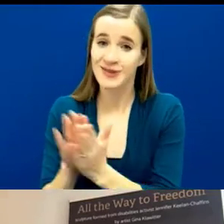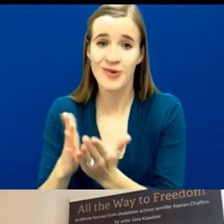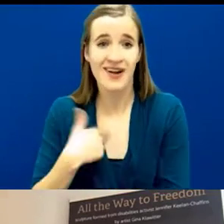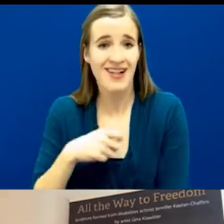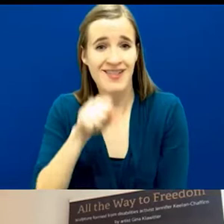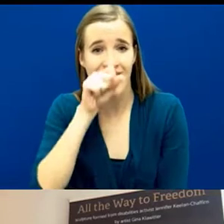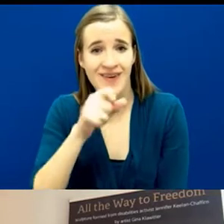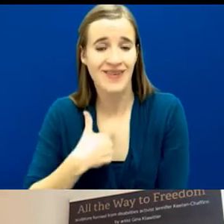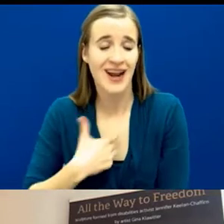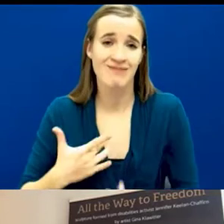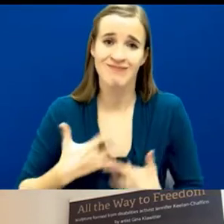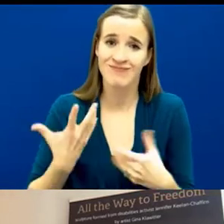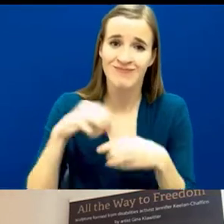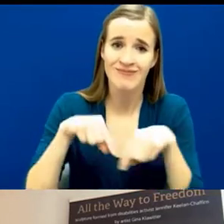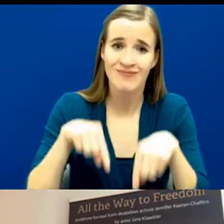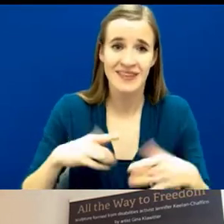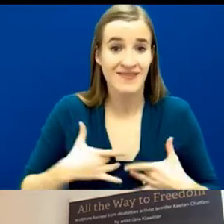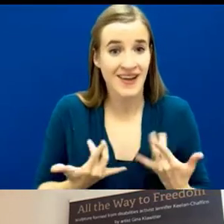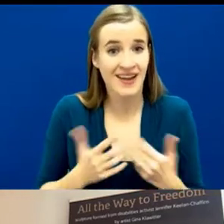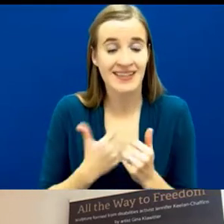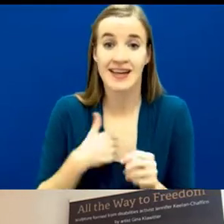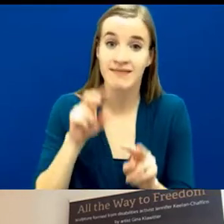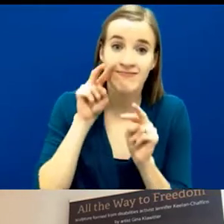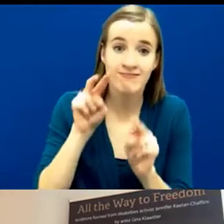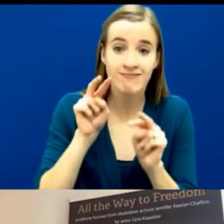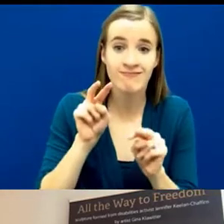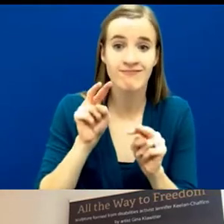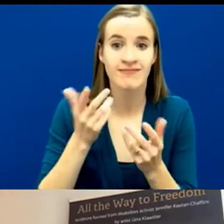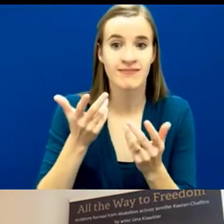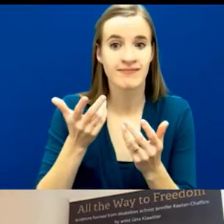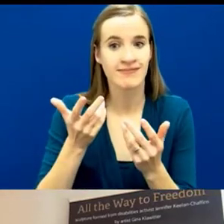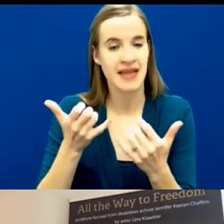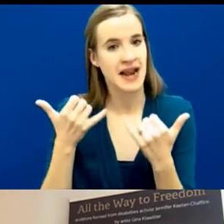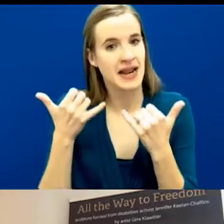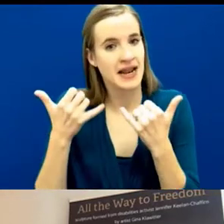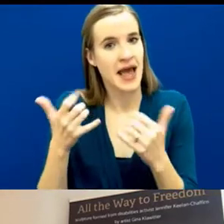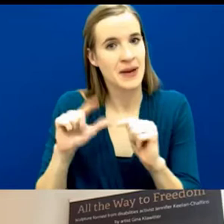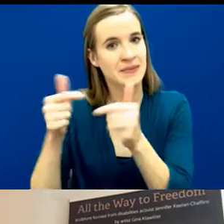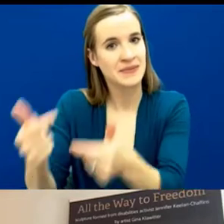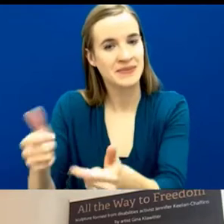I'm excited to have the opportunity to pass the baton to Annette. Thank you.